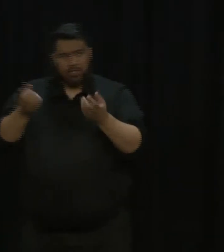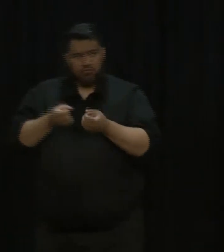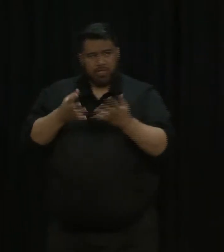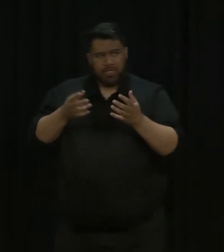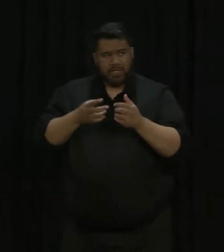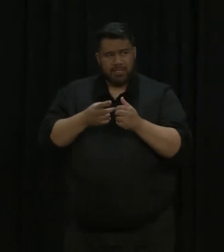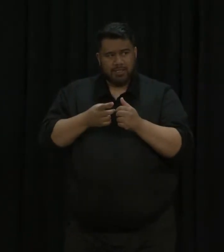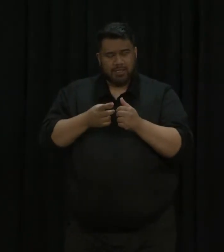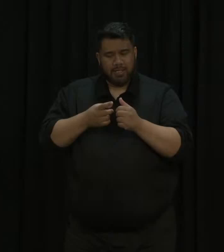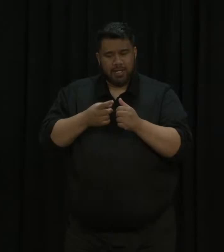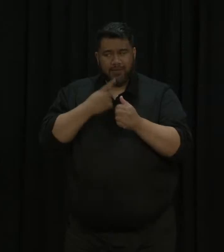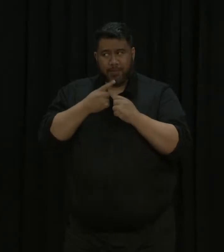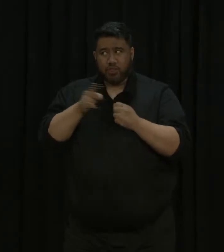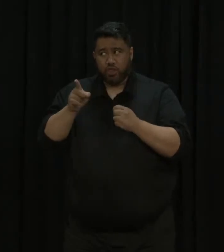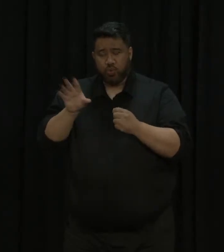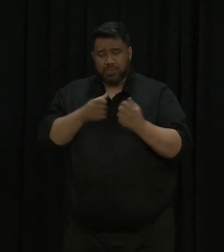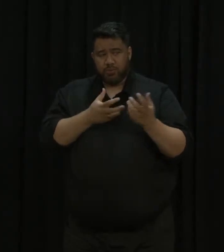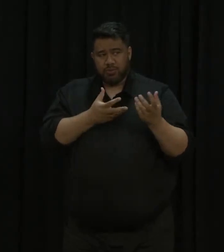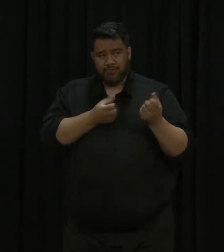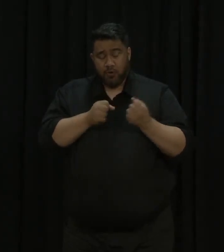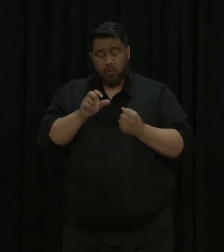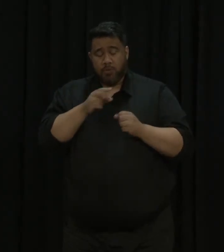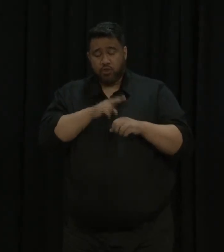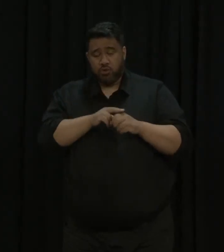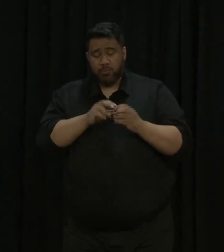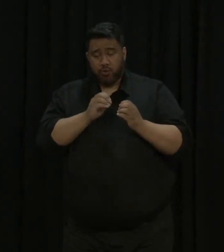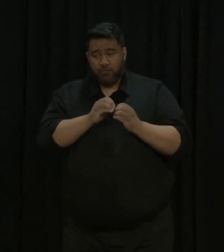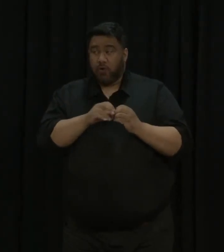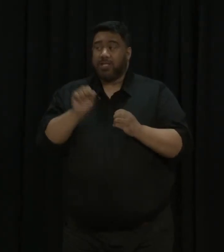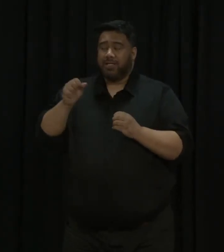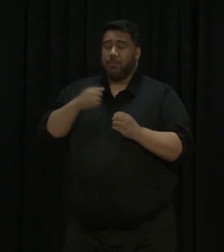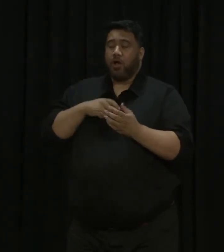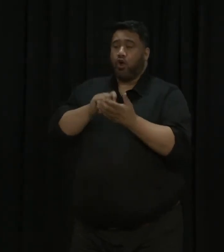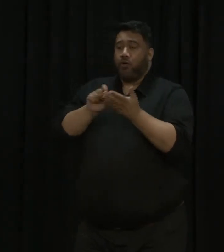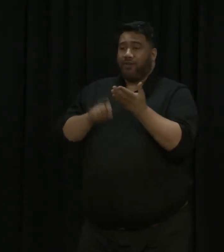Speaking on last week's question, has any update on how you might be up to expedite the